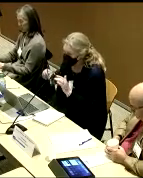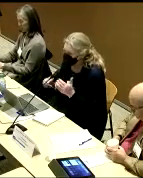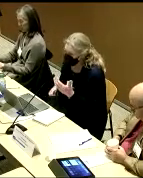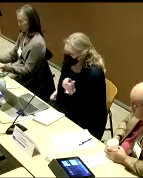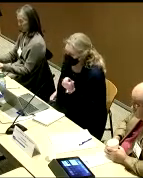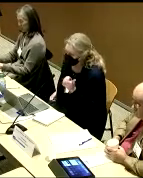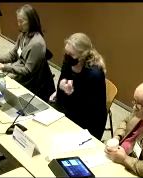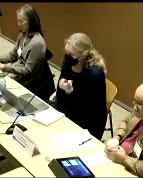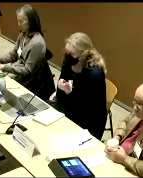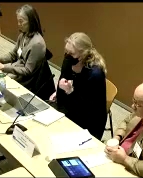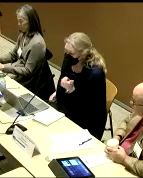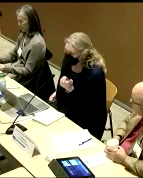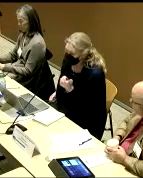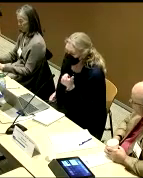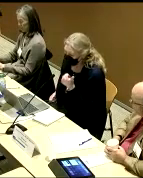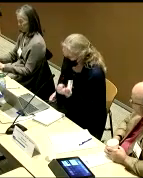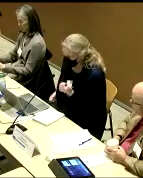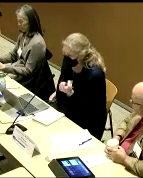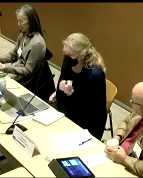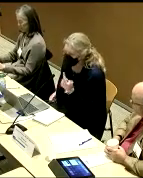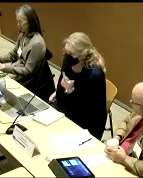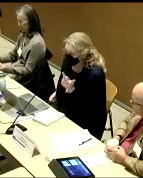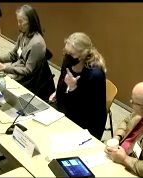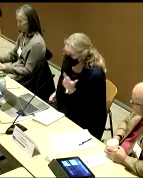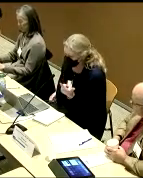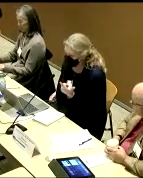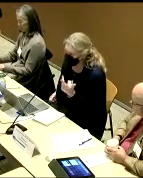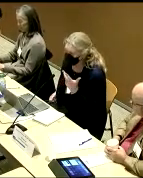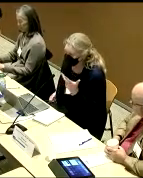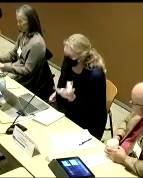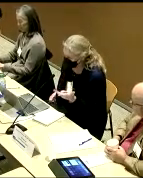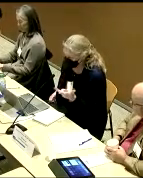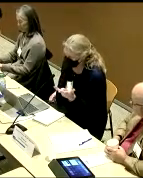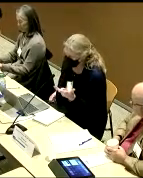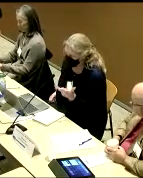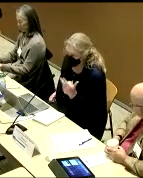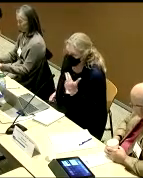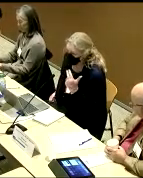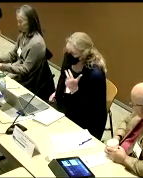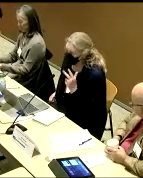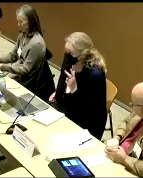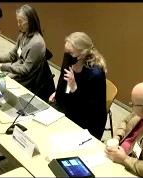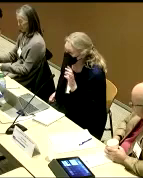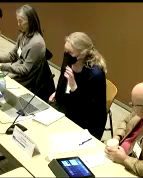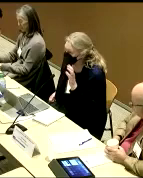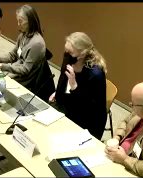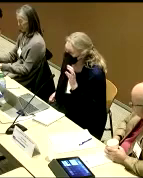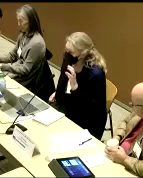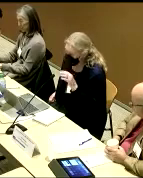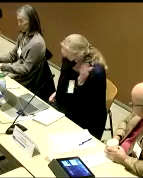So, you know, I look at zip code, positive and negative, so that you get,